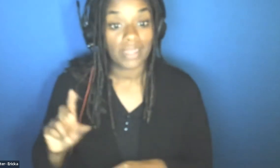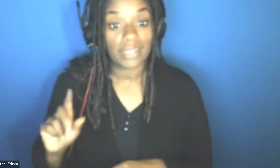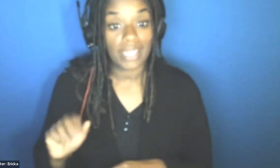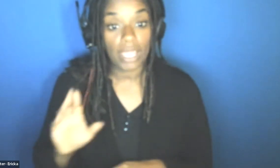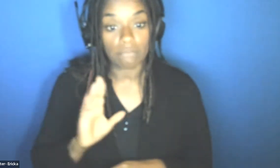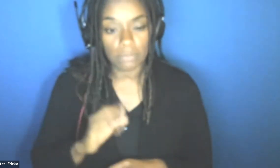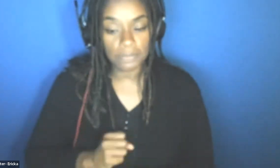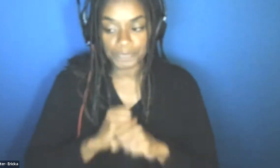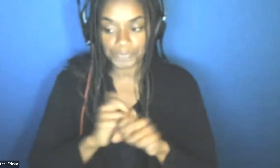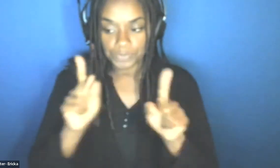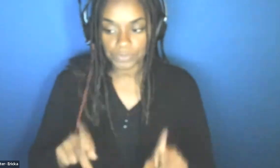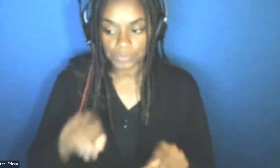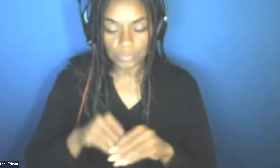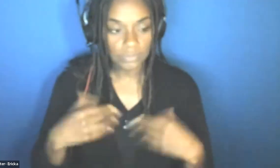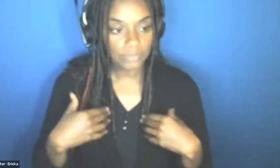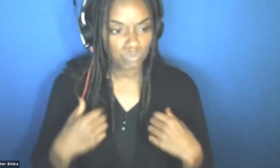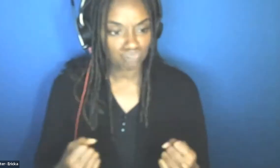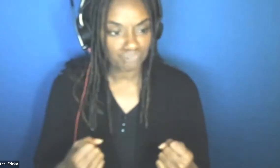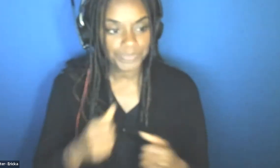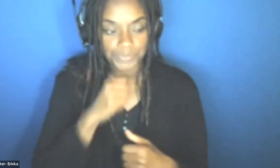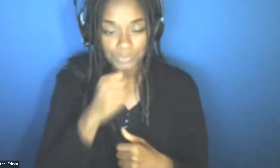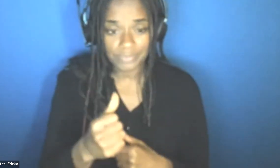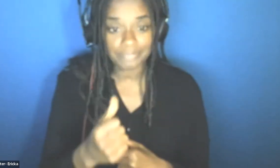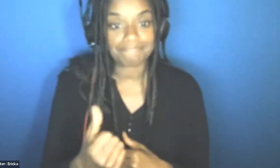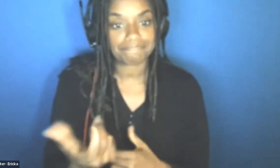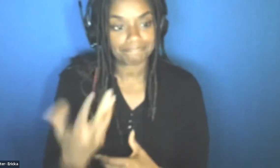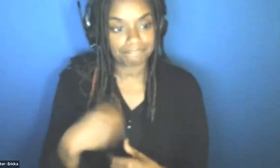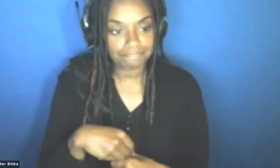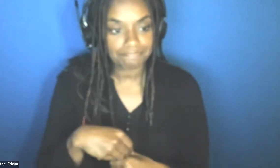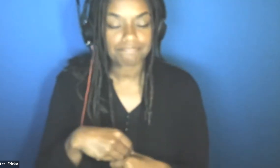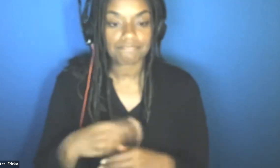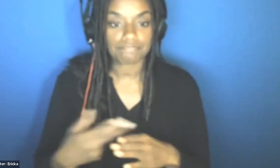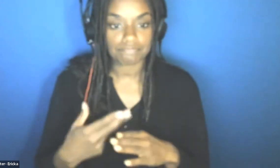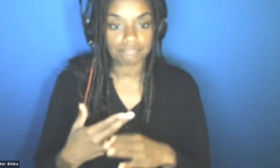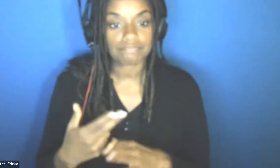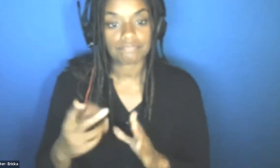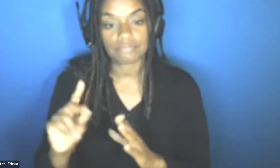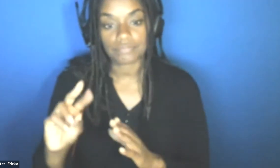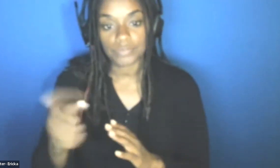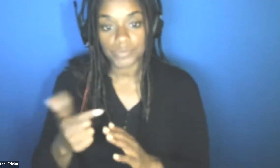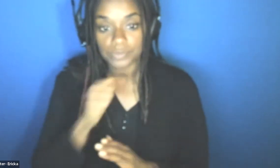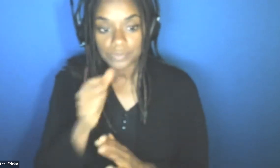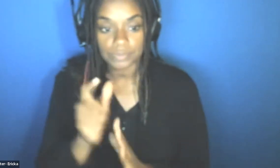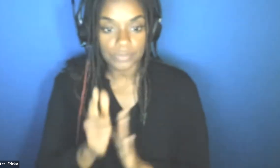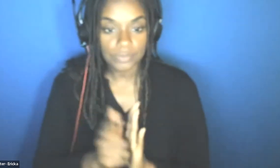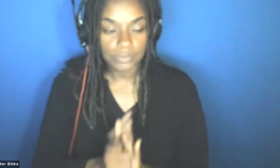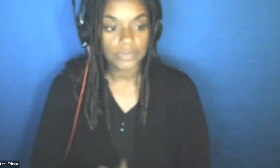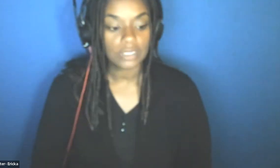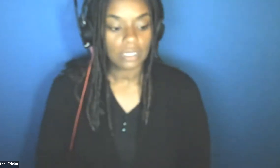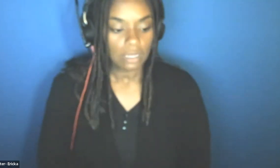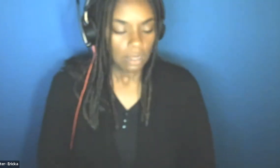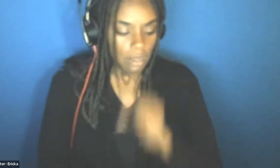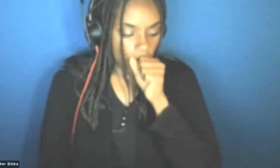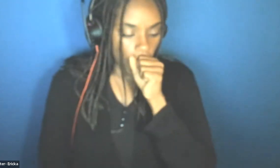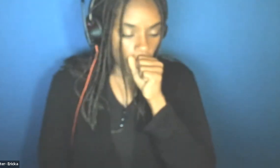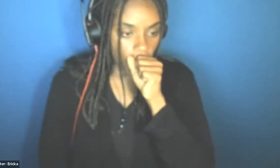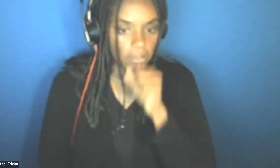So when I say recovery, what do I mean?